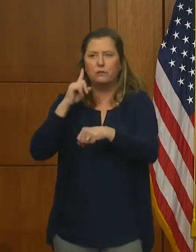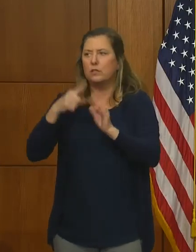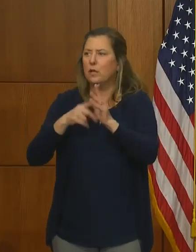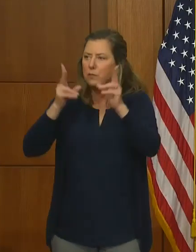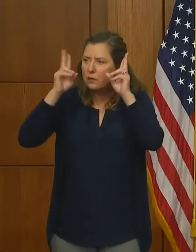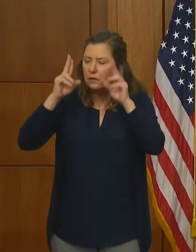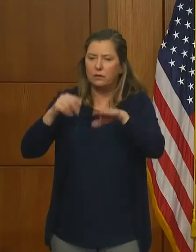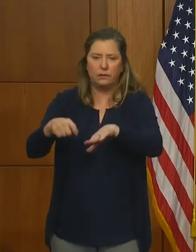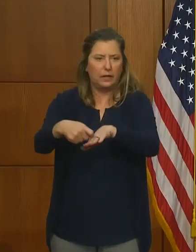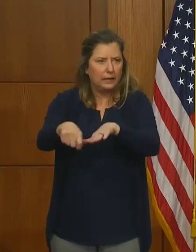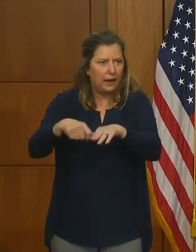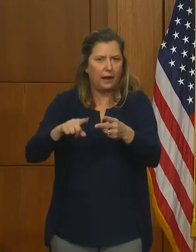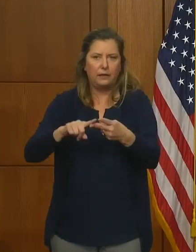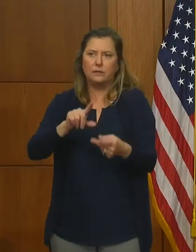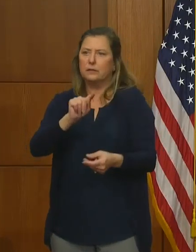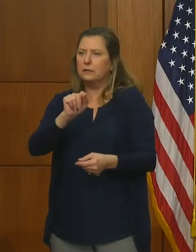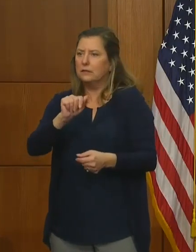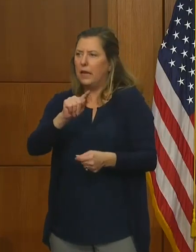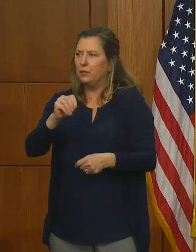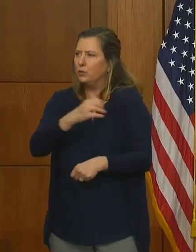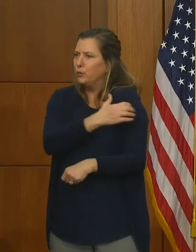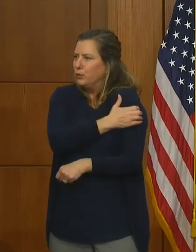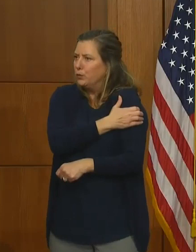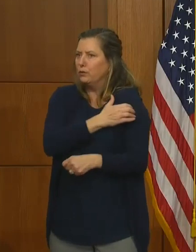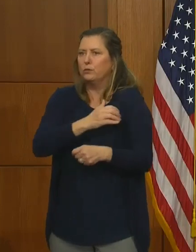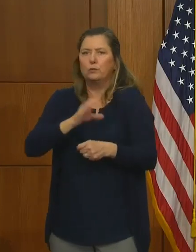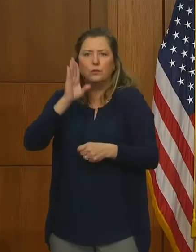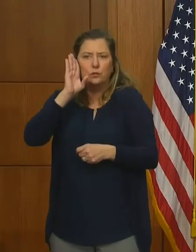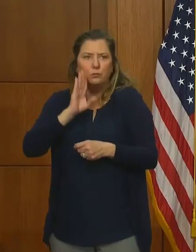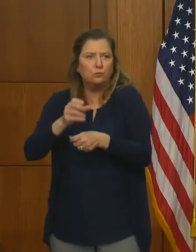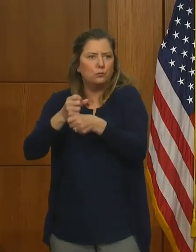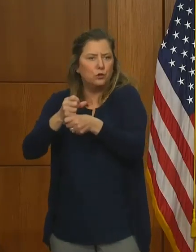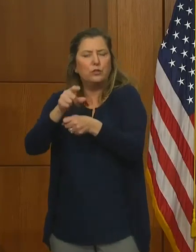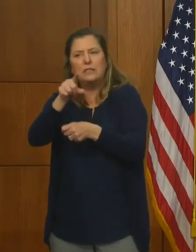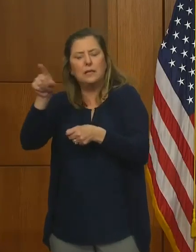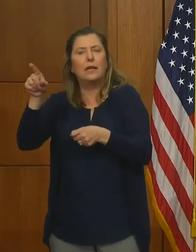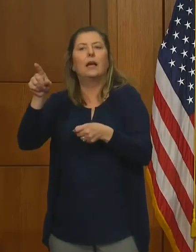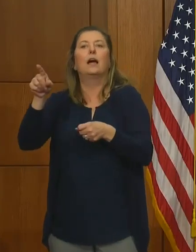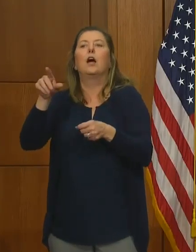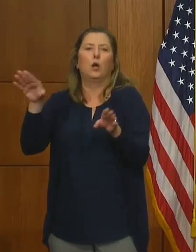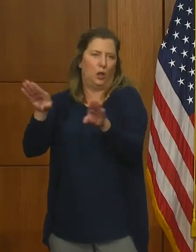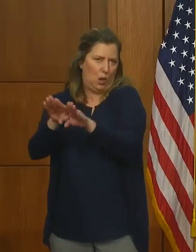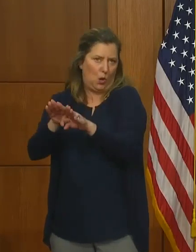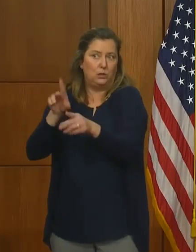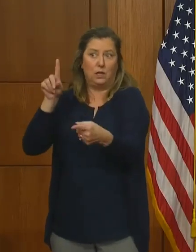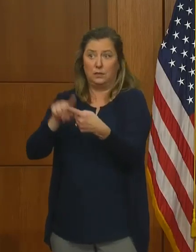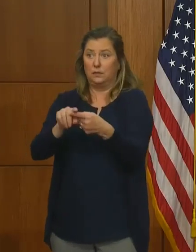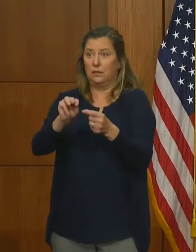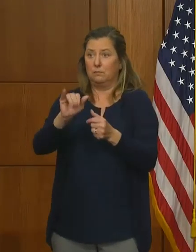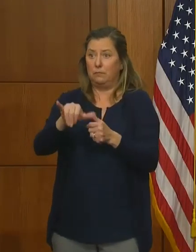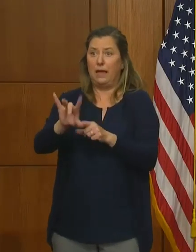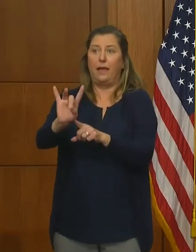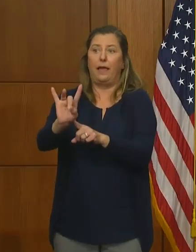INTERACTION. AND THERE'S A LOT OF TOUCHING BARBER SHOPS NAIL